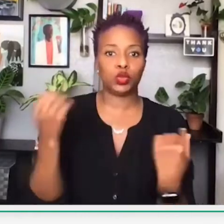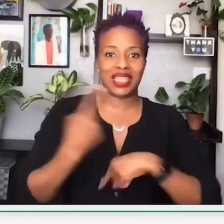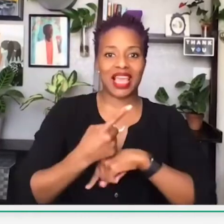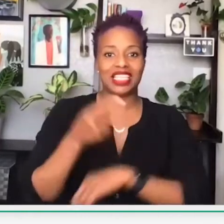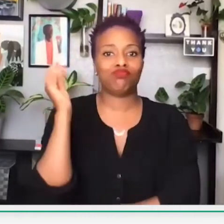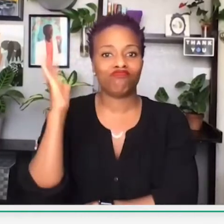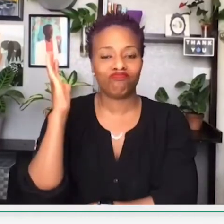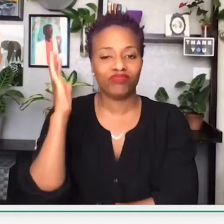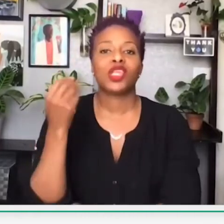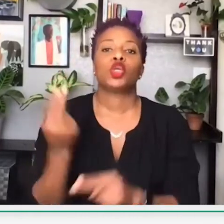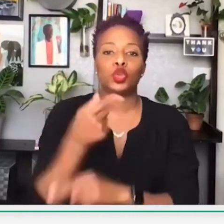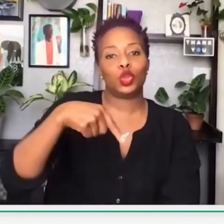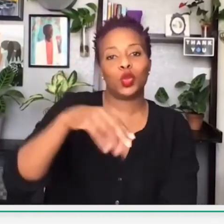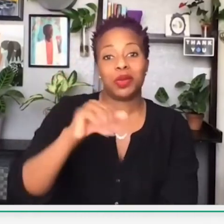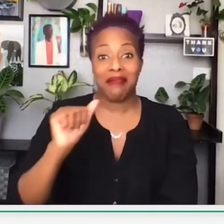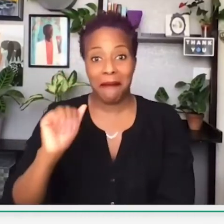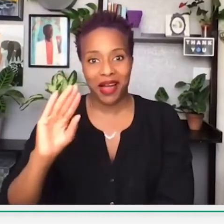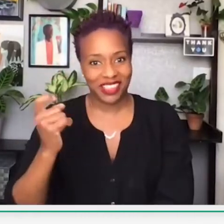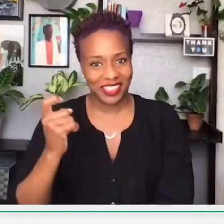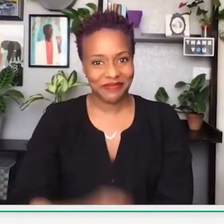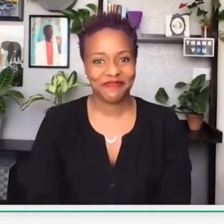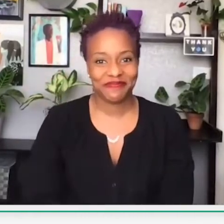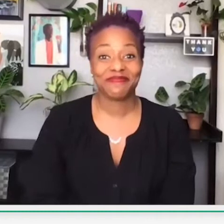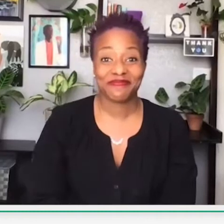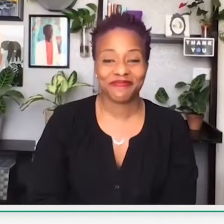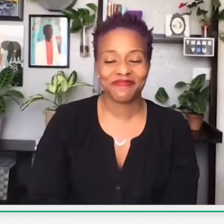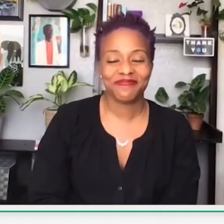But if it's a question related to today's presentation, then use the Q&A box.